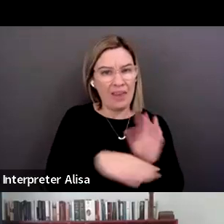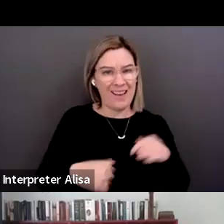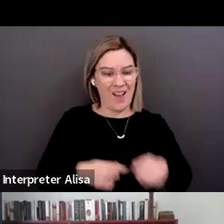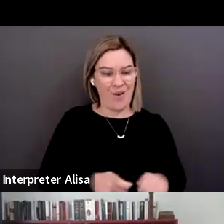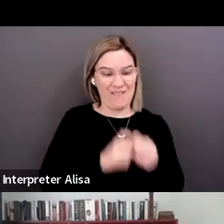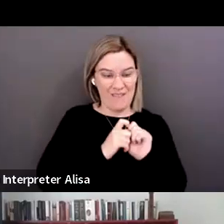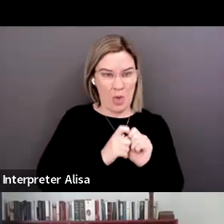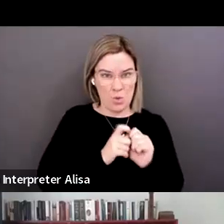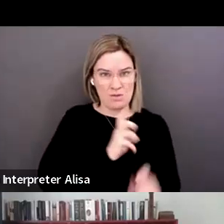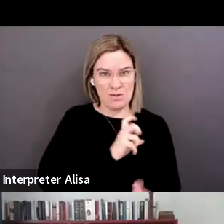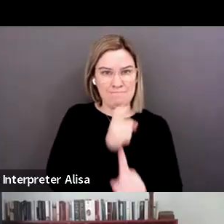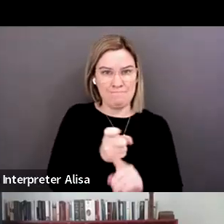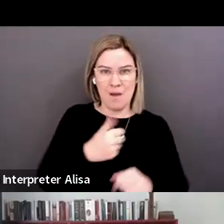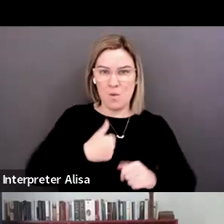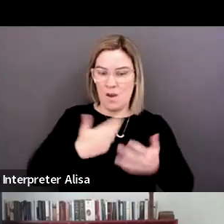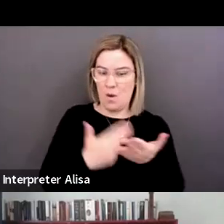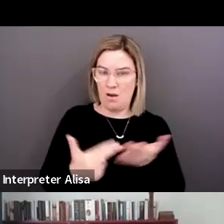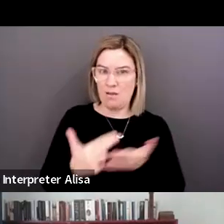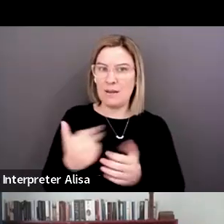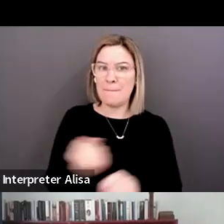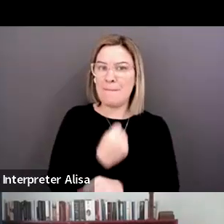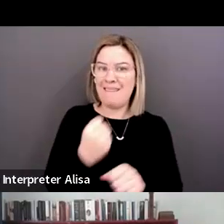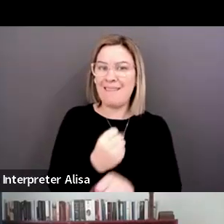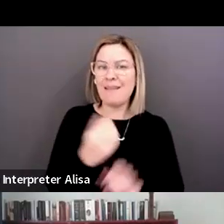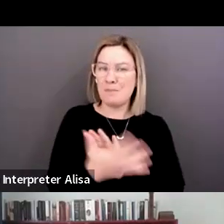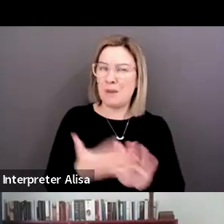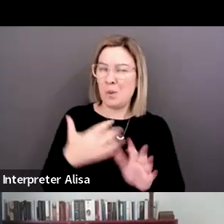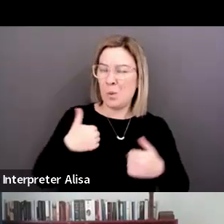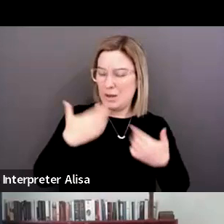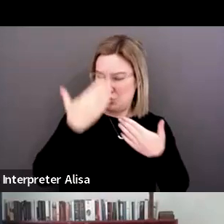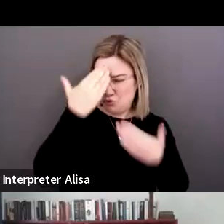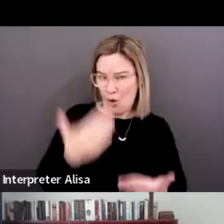money from corporate sponsors. I think for us it was that realisation it